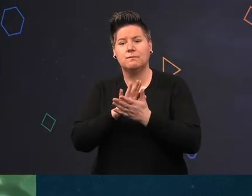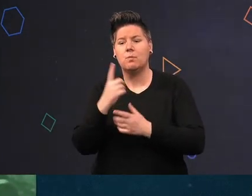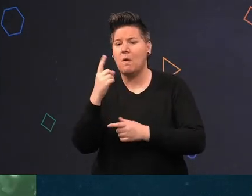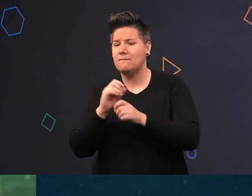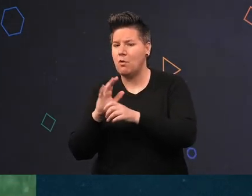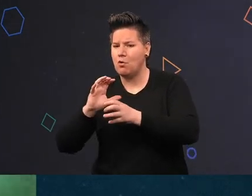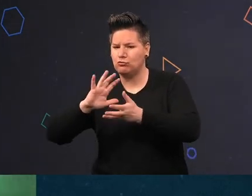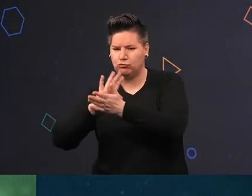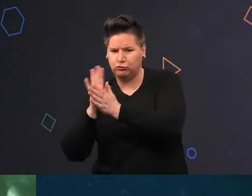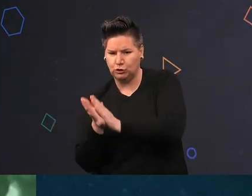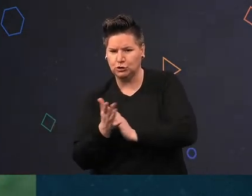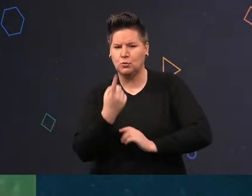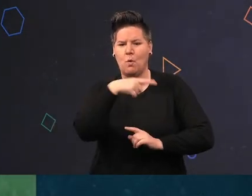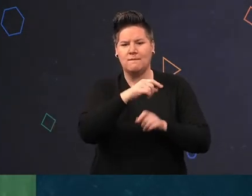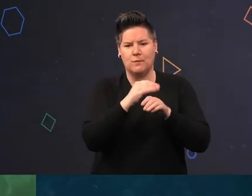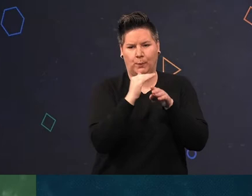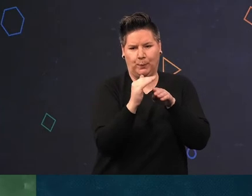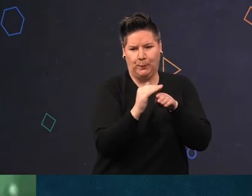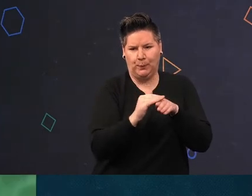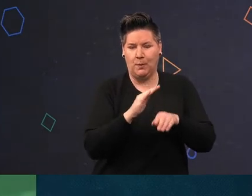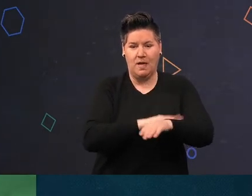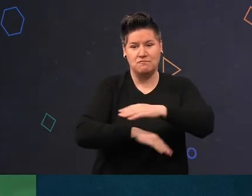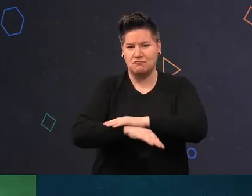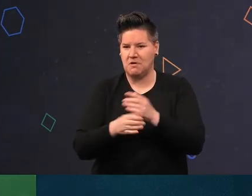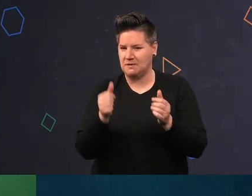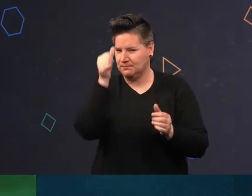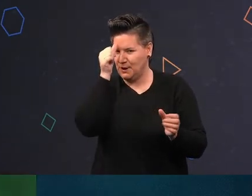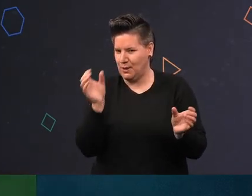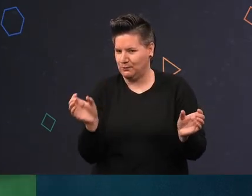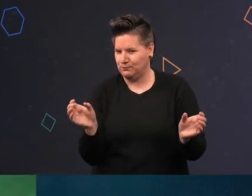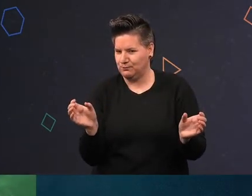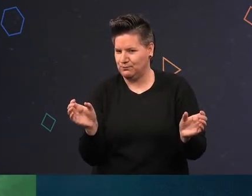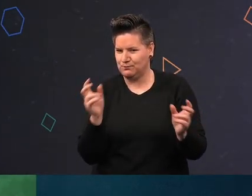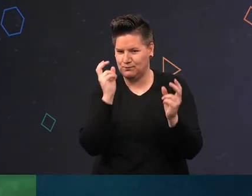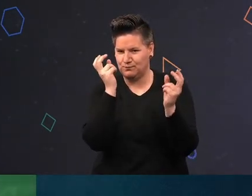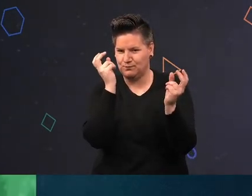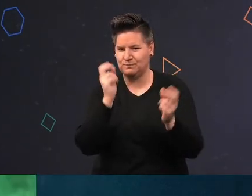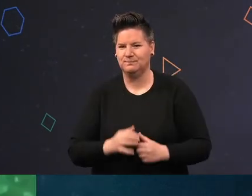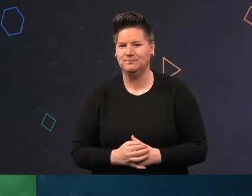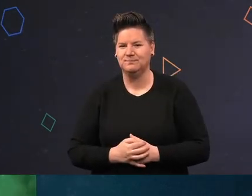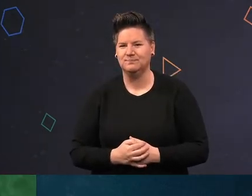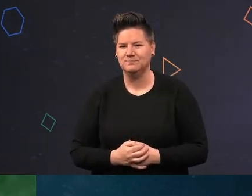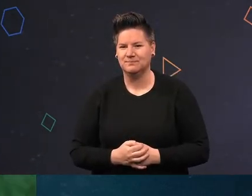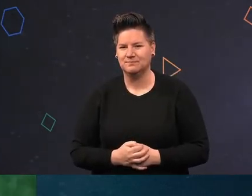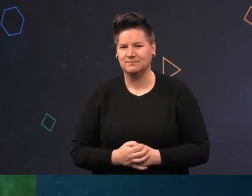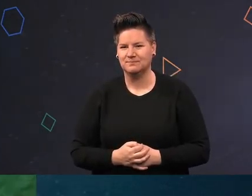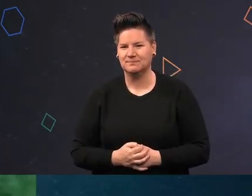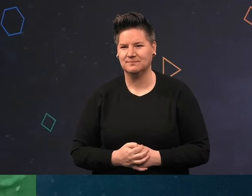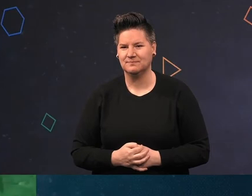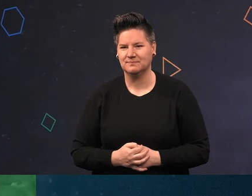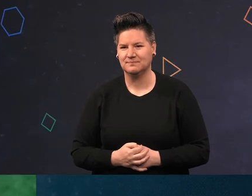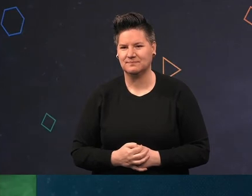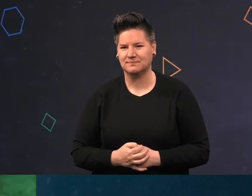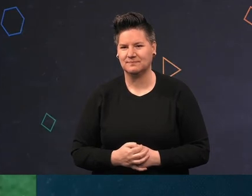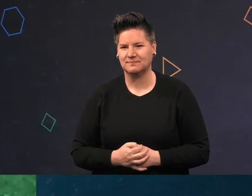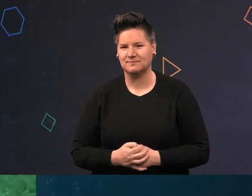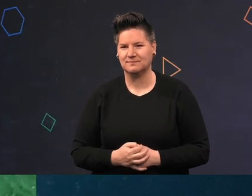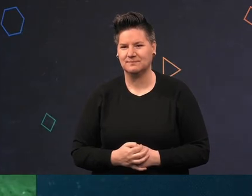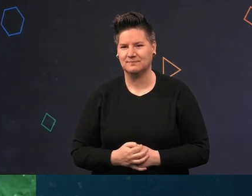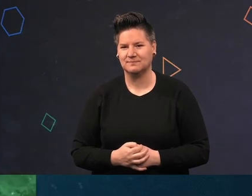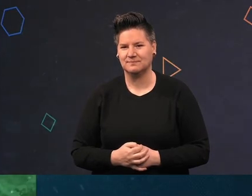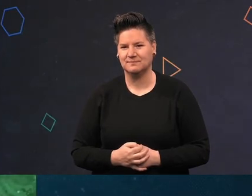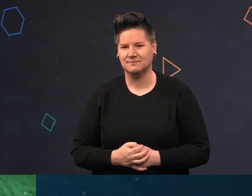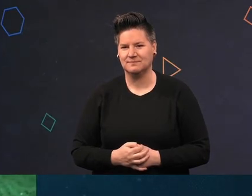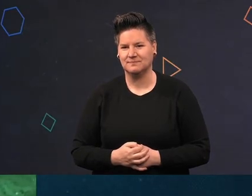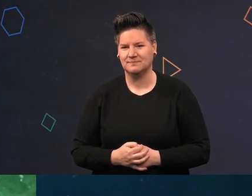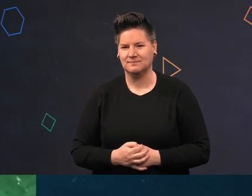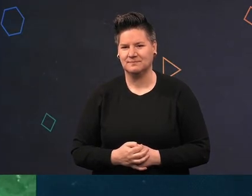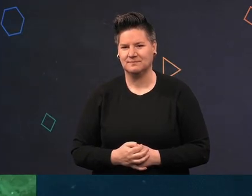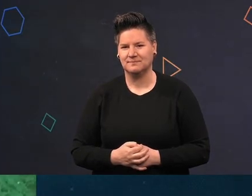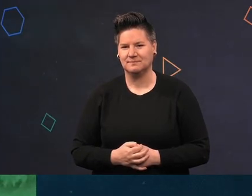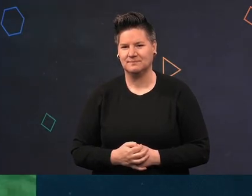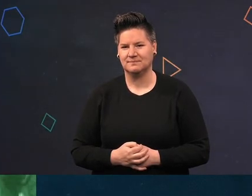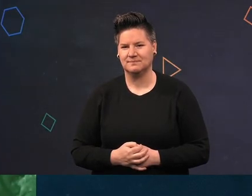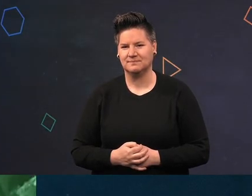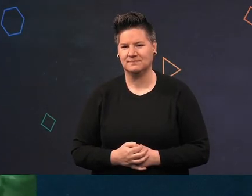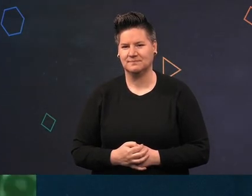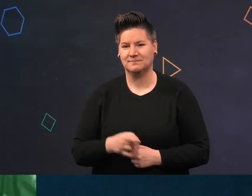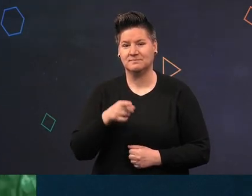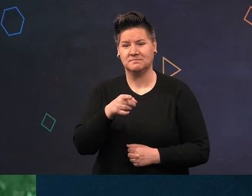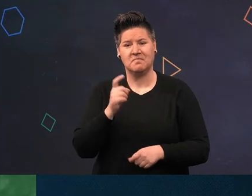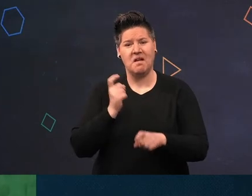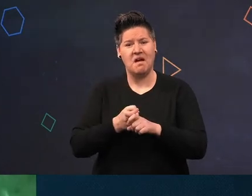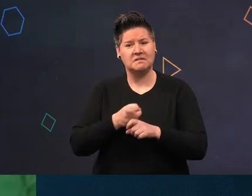shredding and they can be left or right-handed. It's not too hard to see why the Dahlia anemone